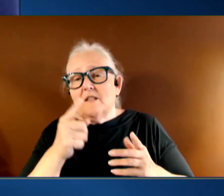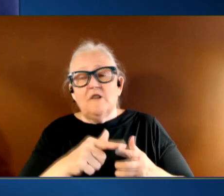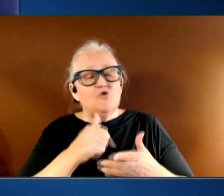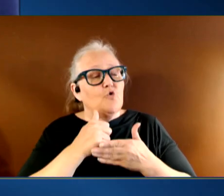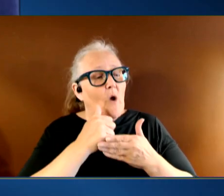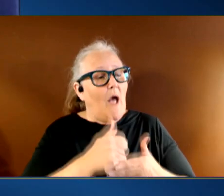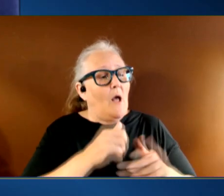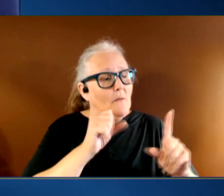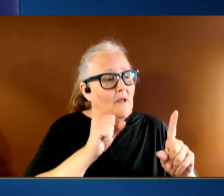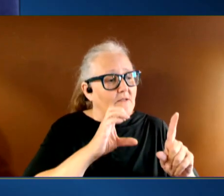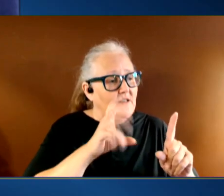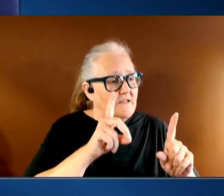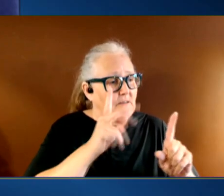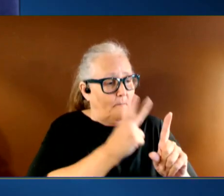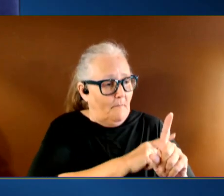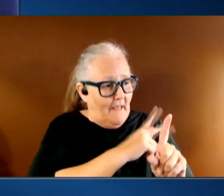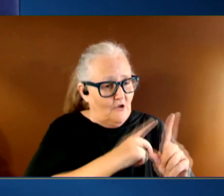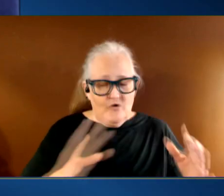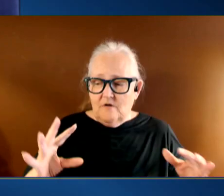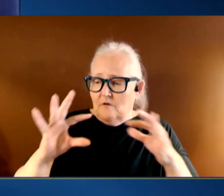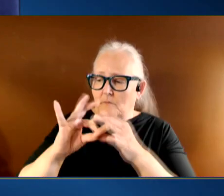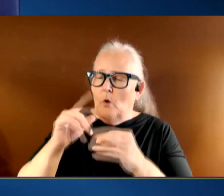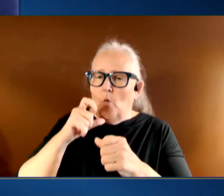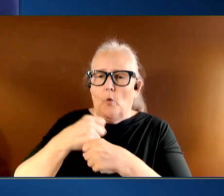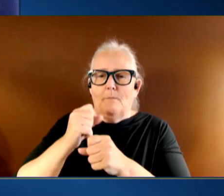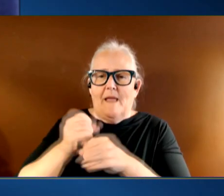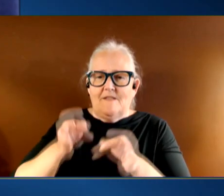And so, I wrote down three examples in this little notebook here that I got last week at